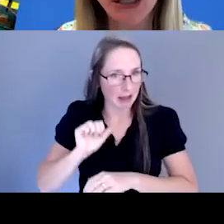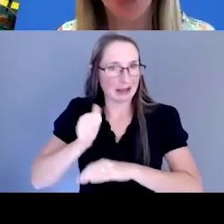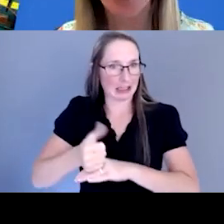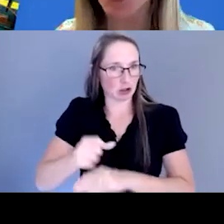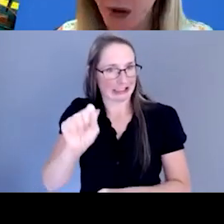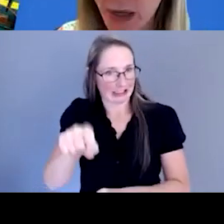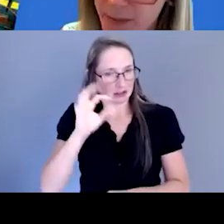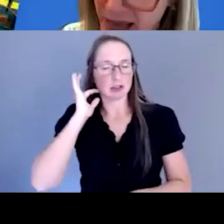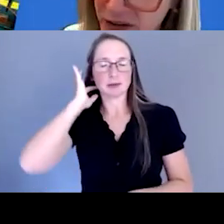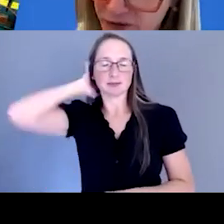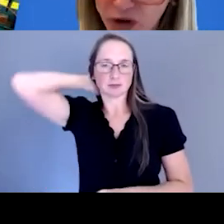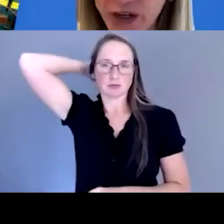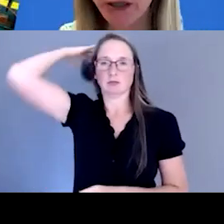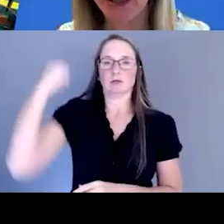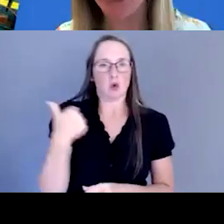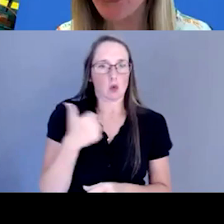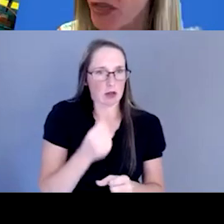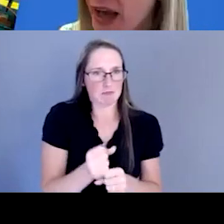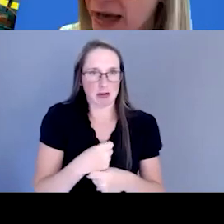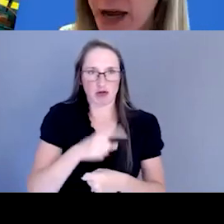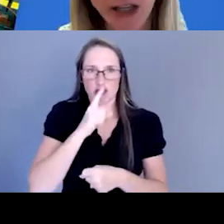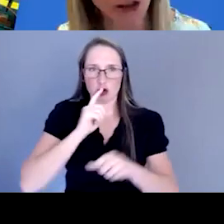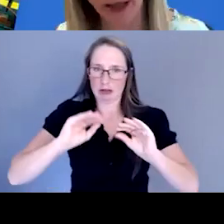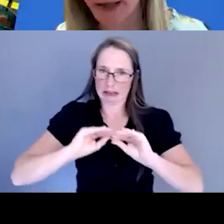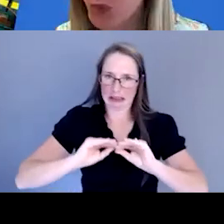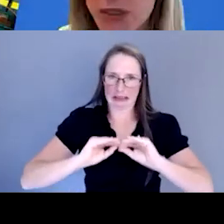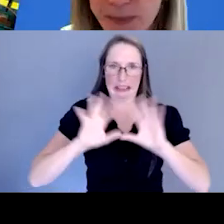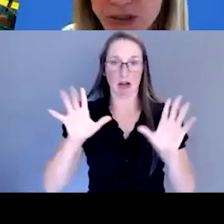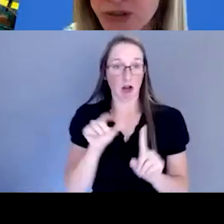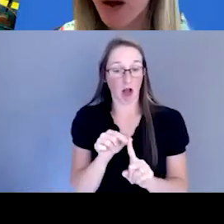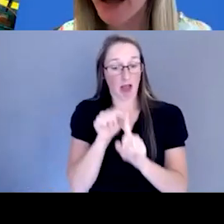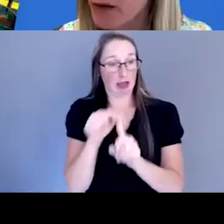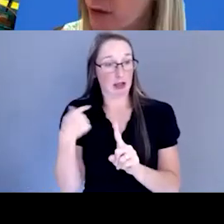We make it very clear that unless we specify,